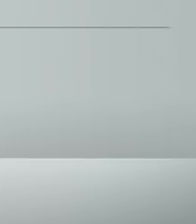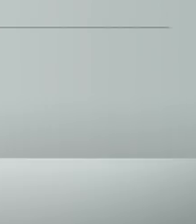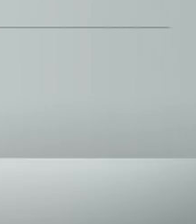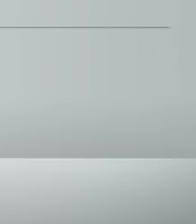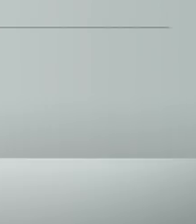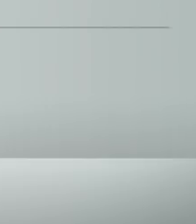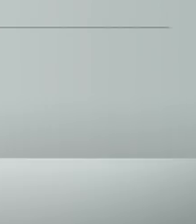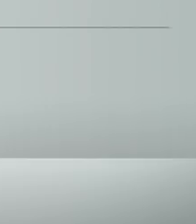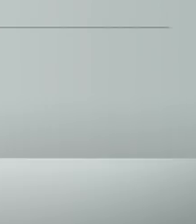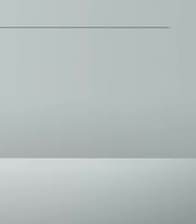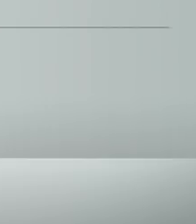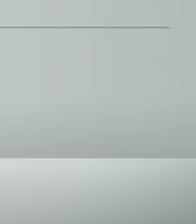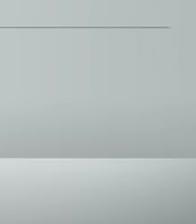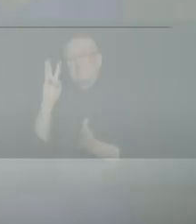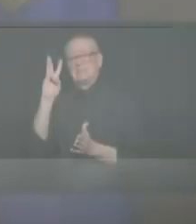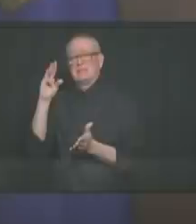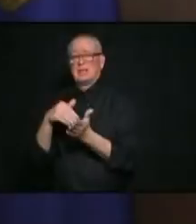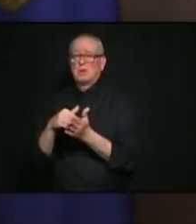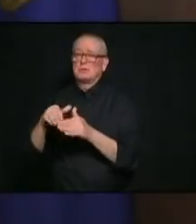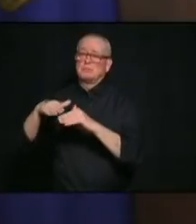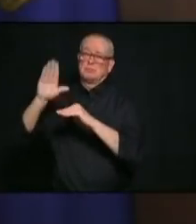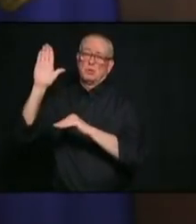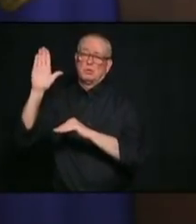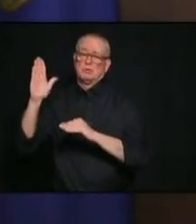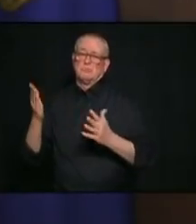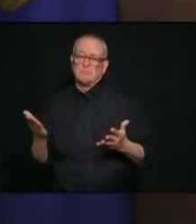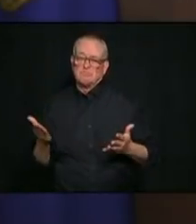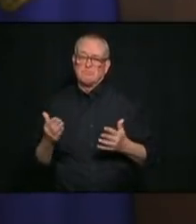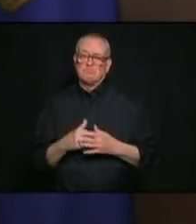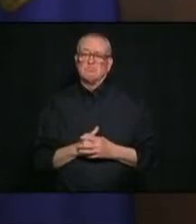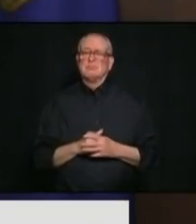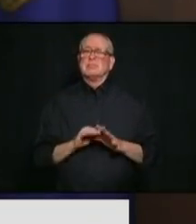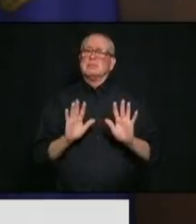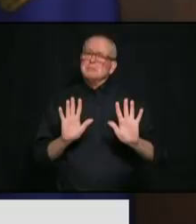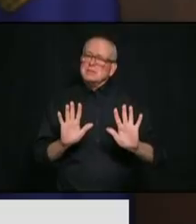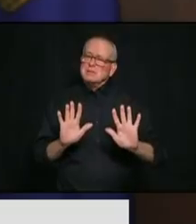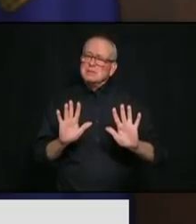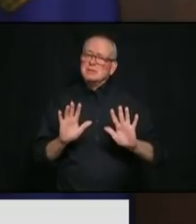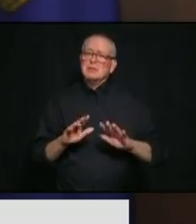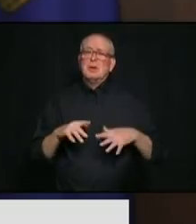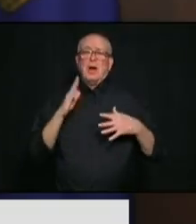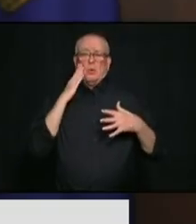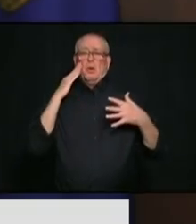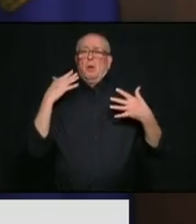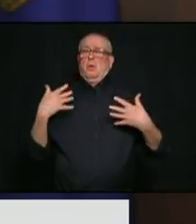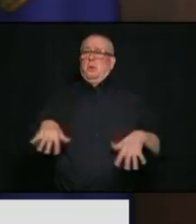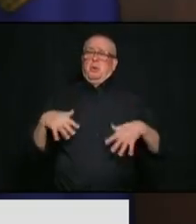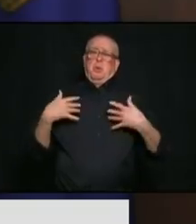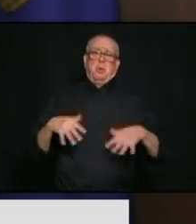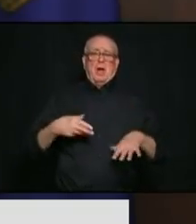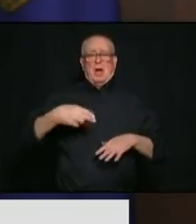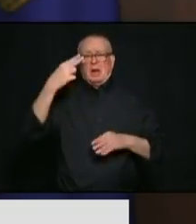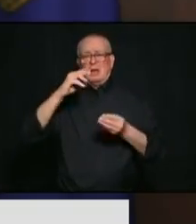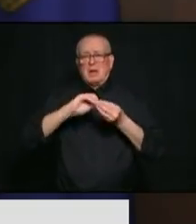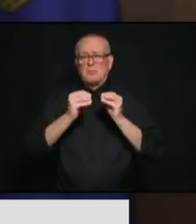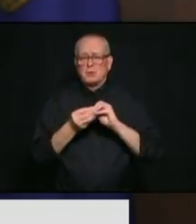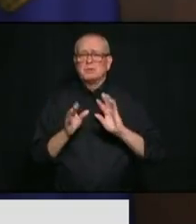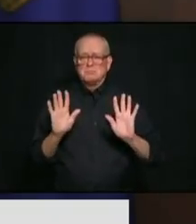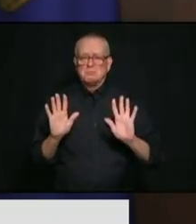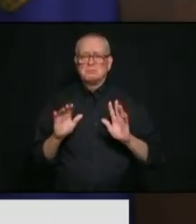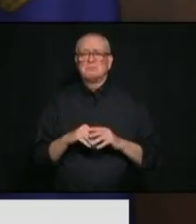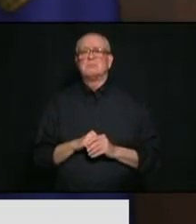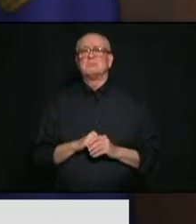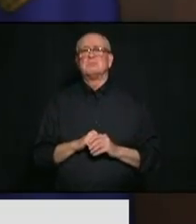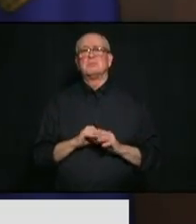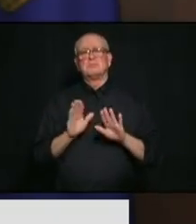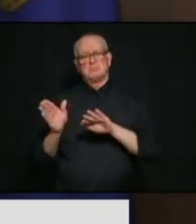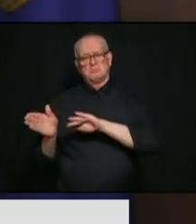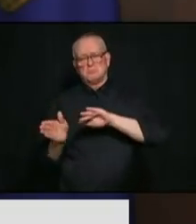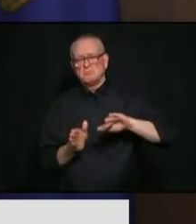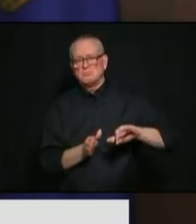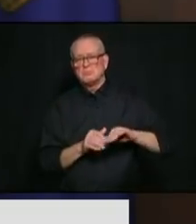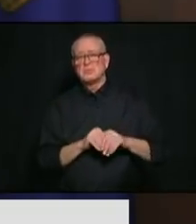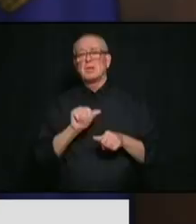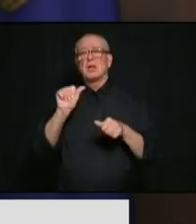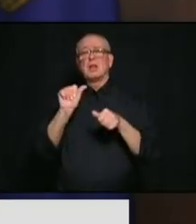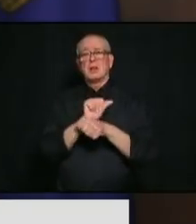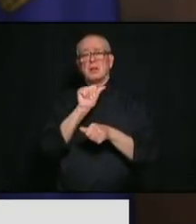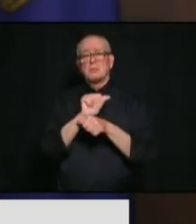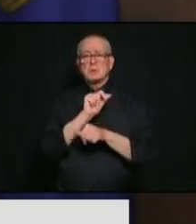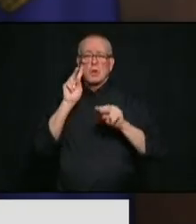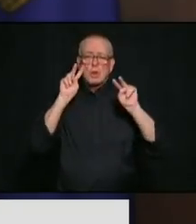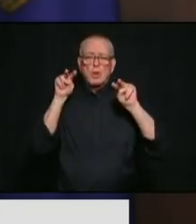THE INFECTION RATE IS EXPECTED